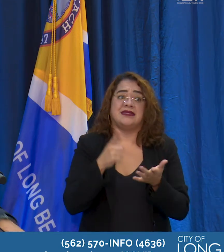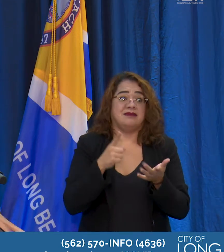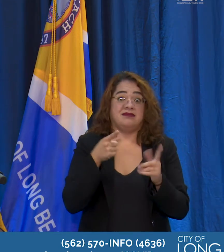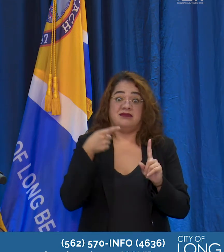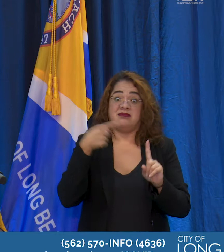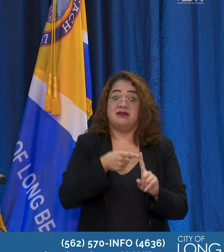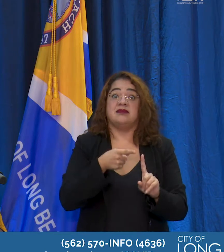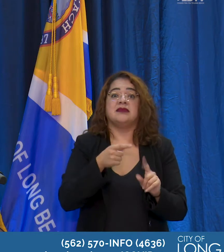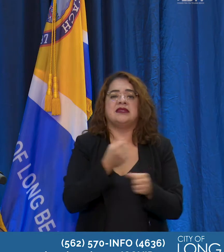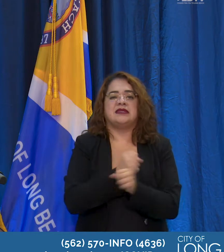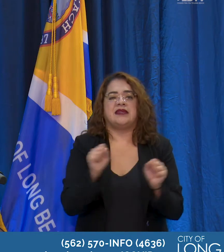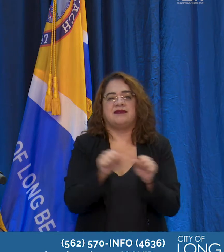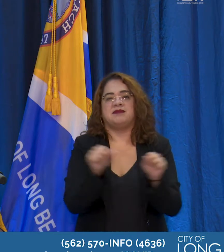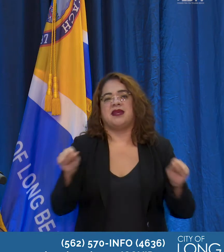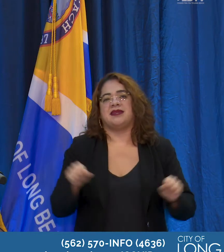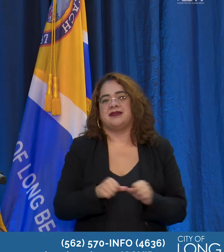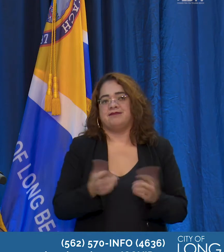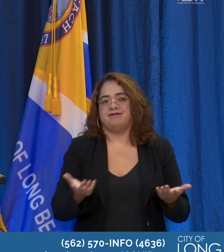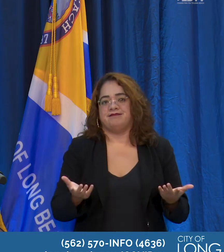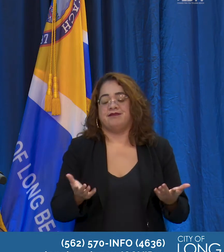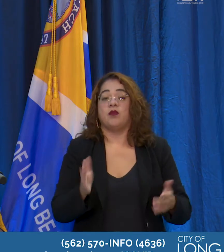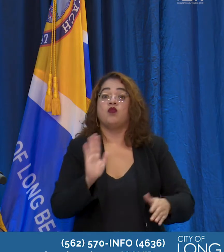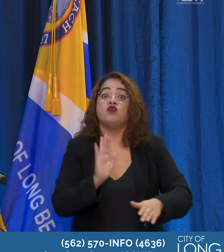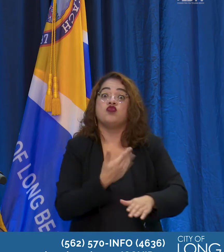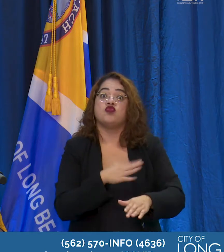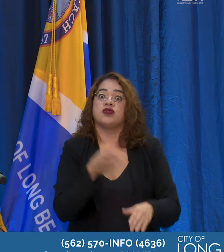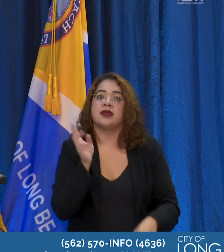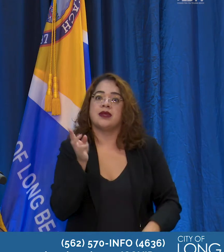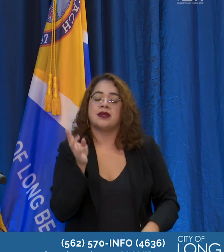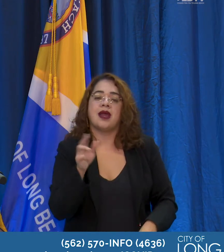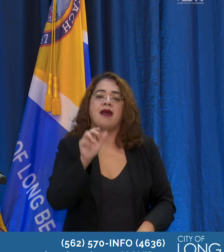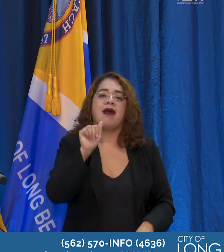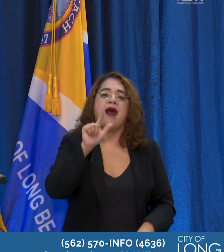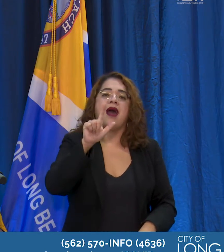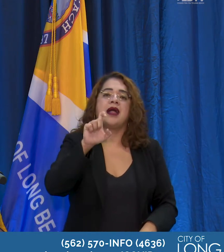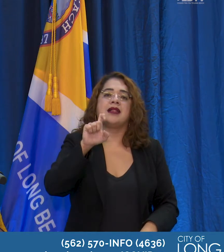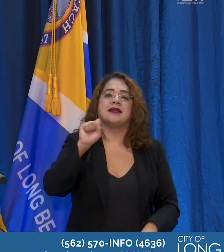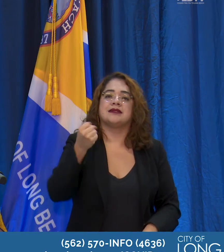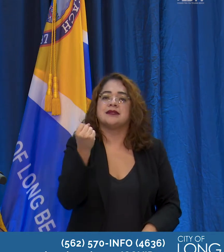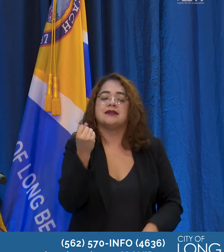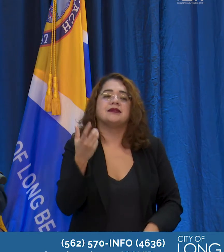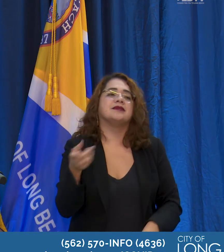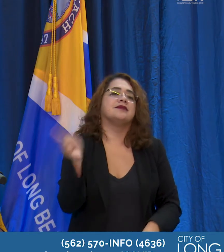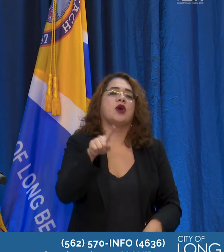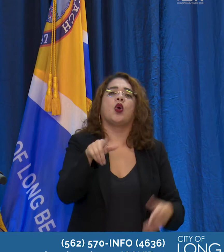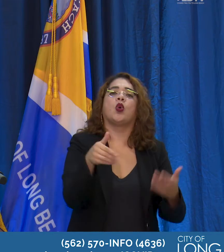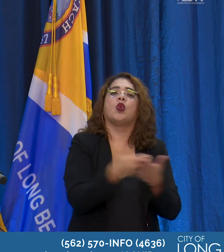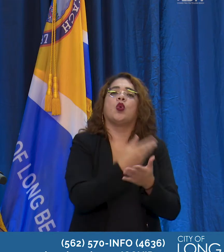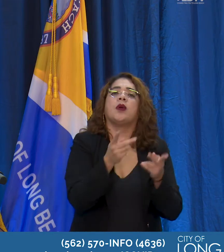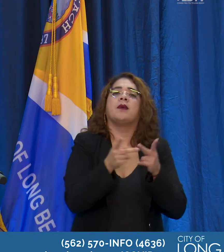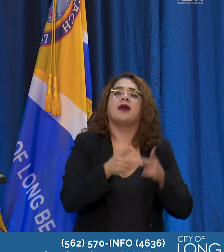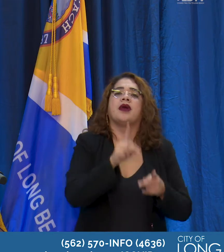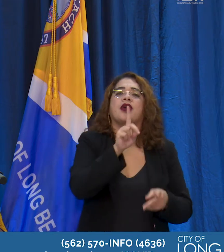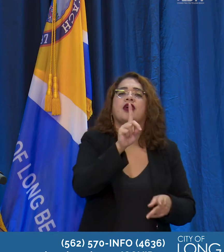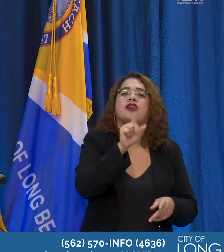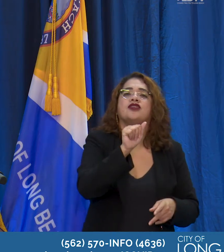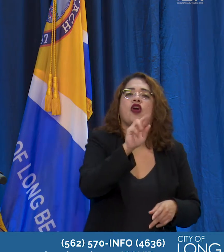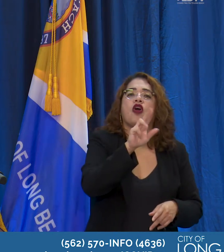Or places that have a music history across our city whether it's Alex's, or new places like Darlings or The Grasshopper,